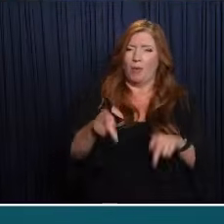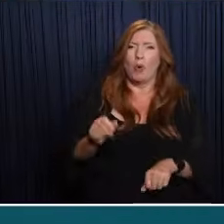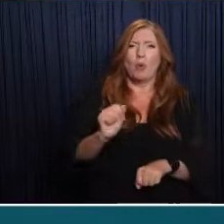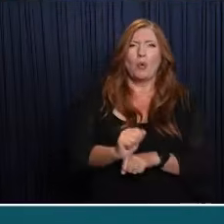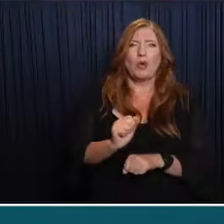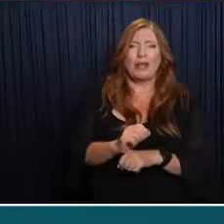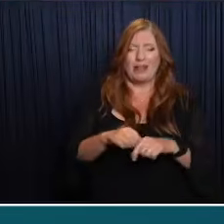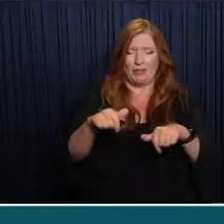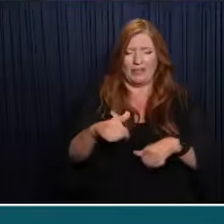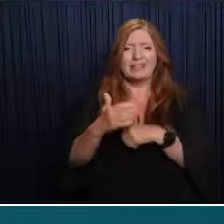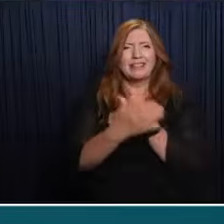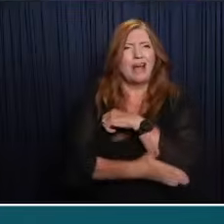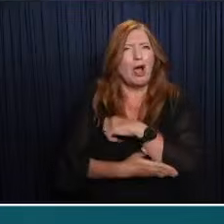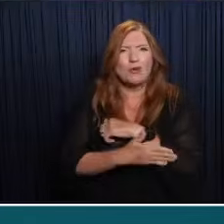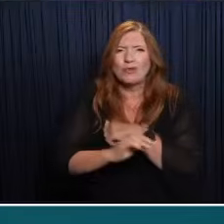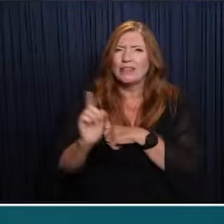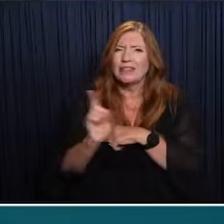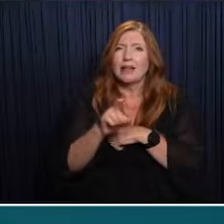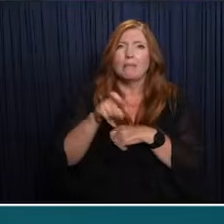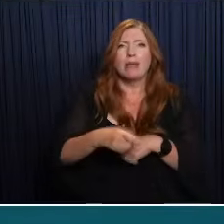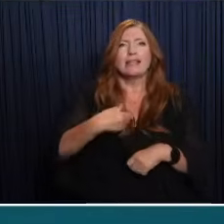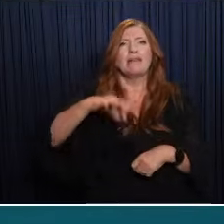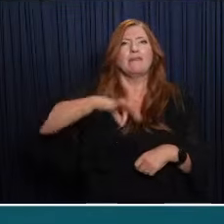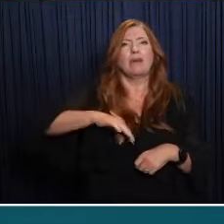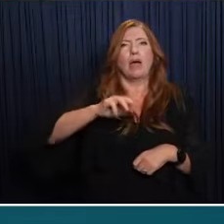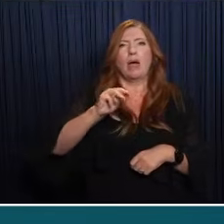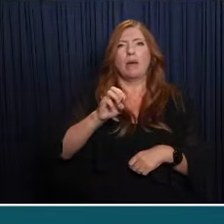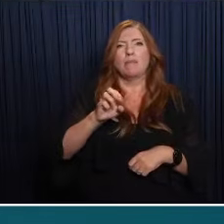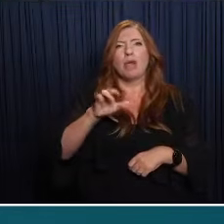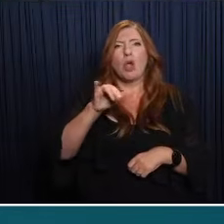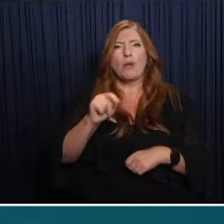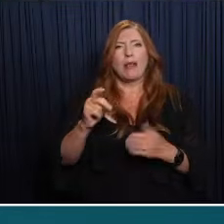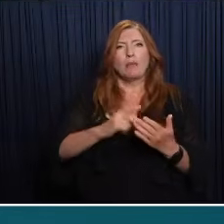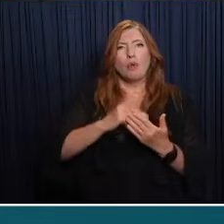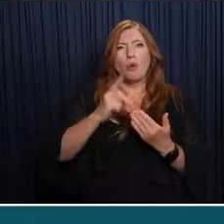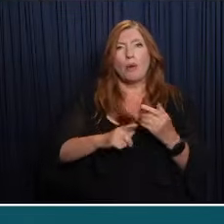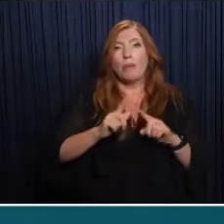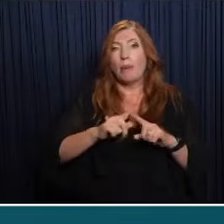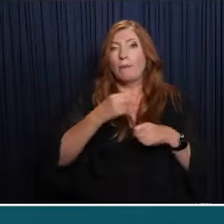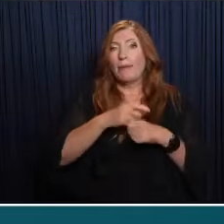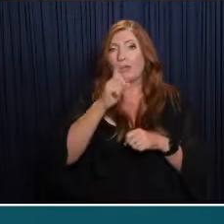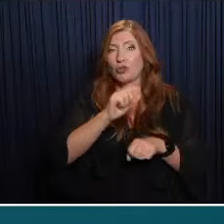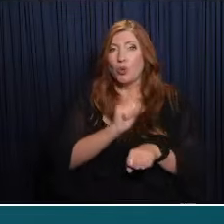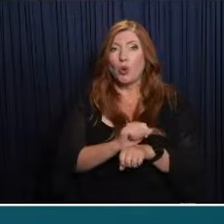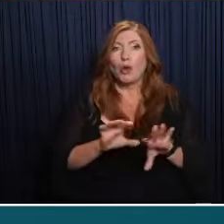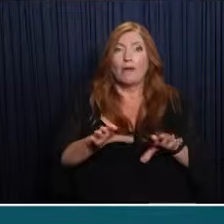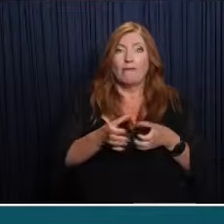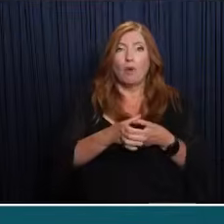THAT IS NOT THE PERSON I WANT WORKING IN THE FIELDS OR ANYWHERE IN THIS COUNTRY.